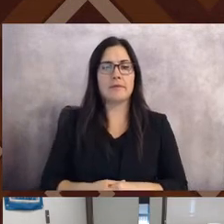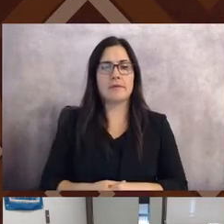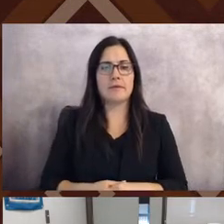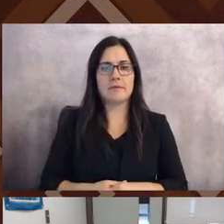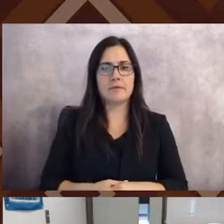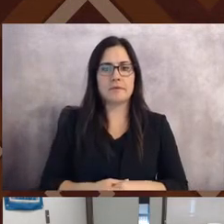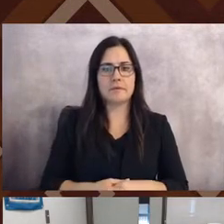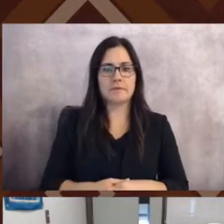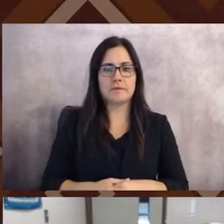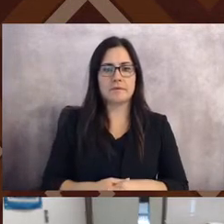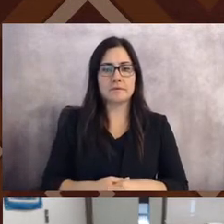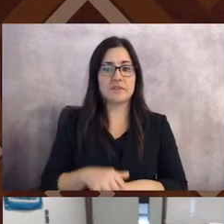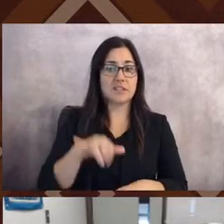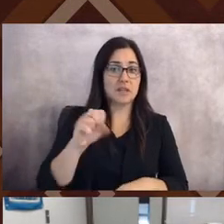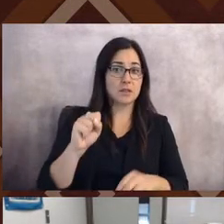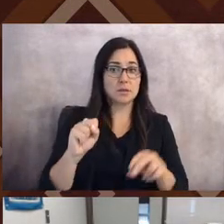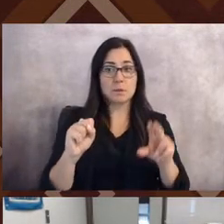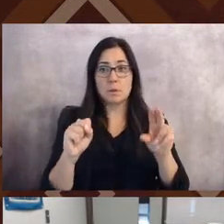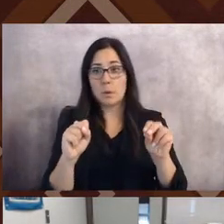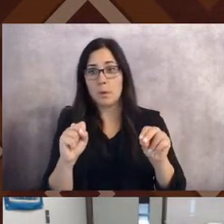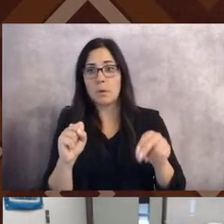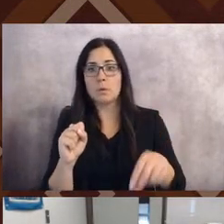yes or no or why not?